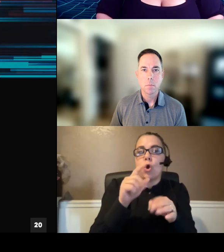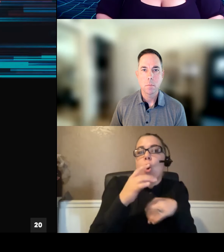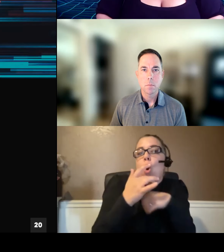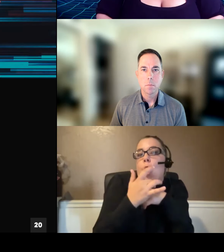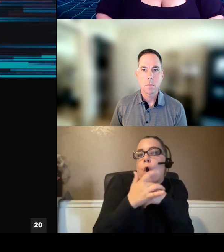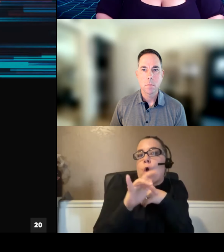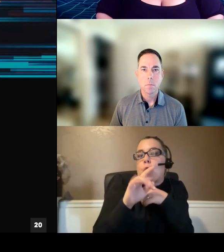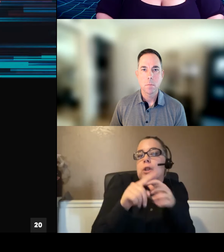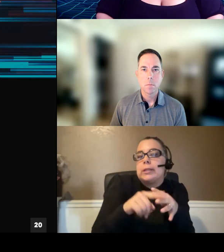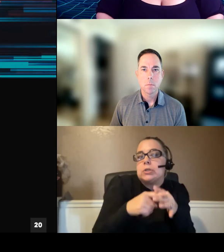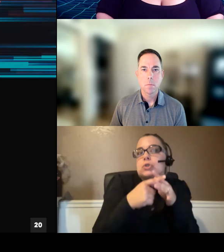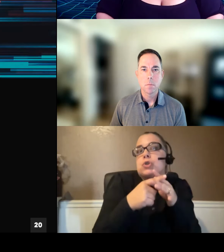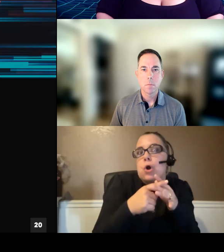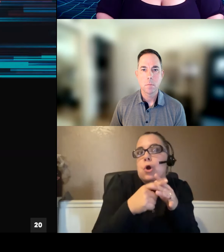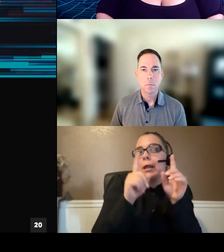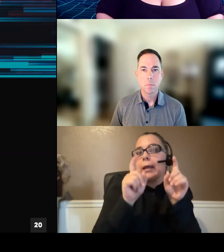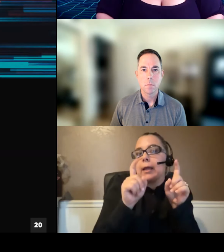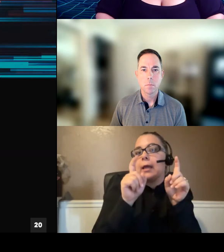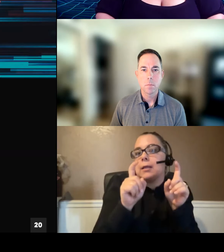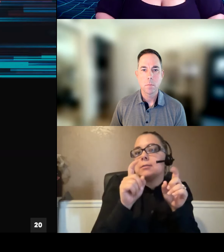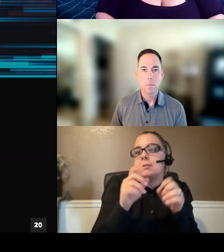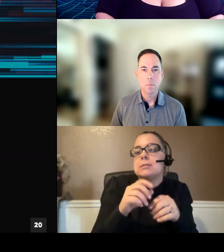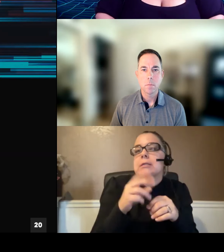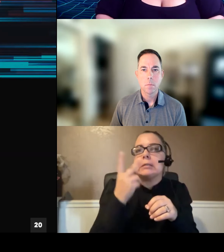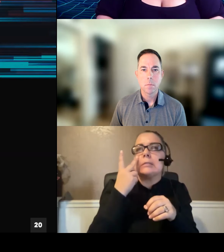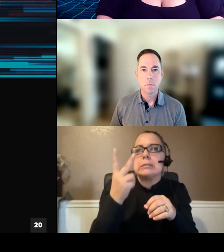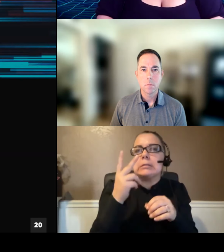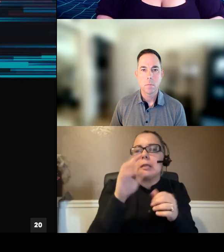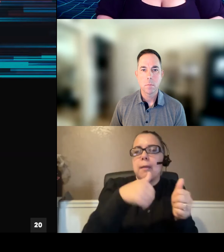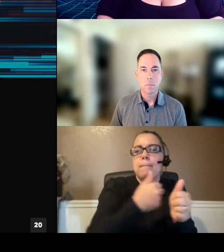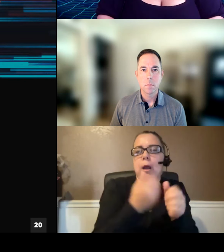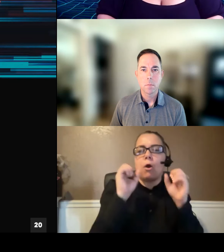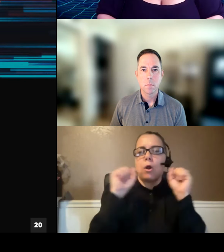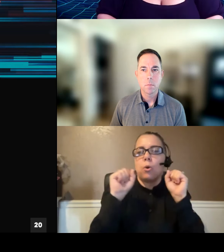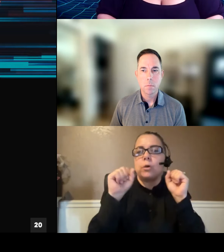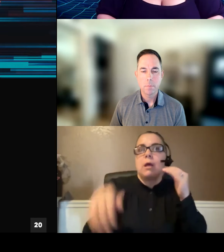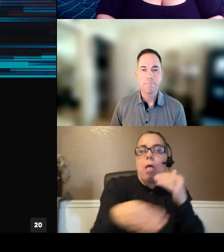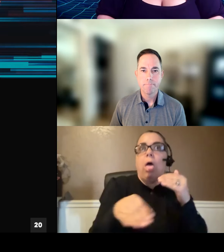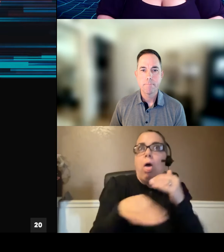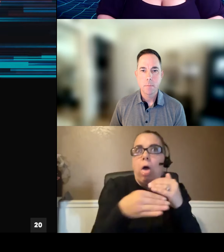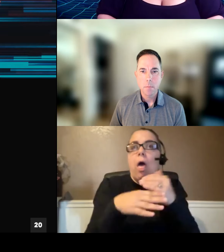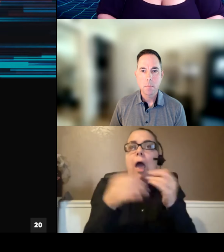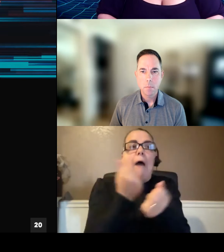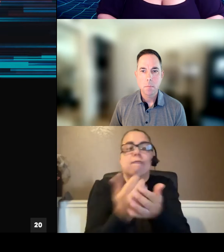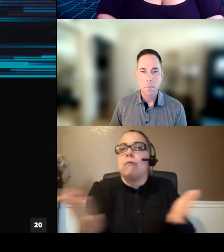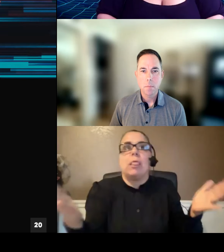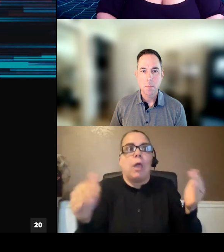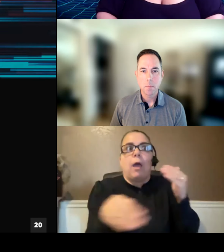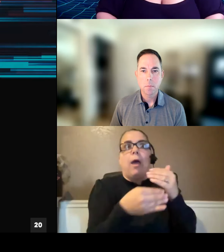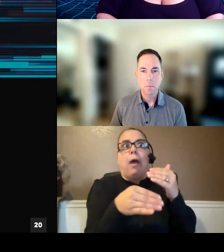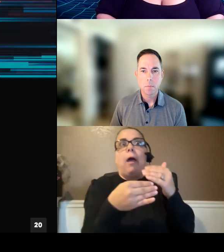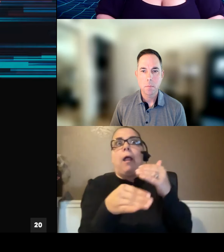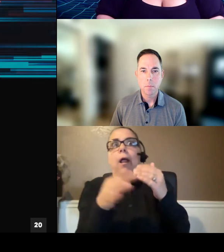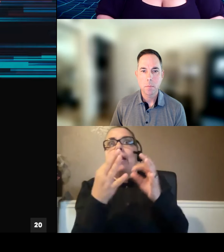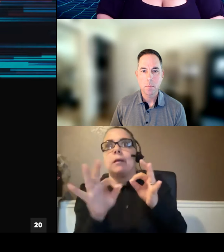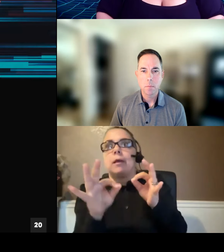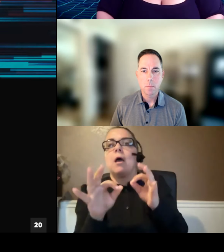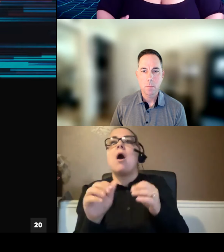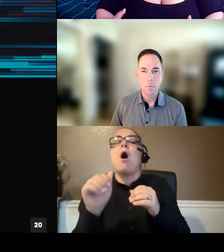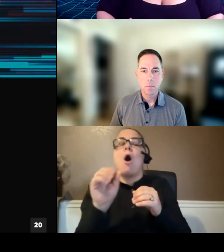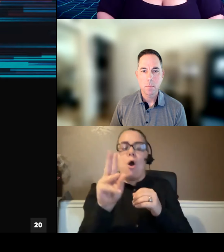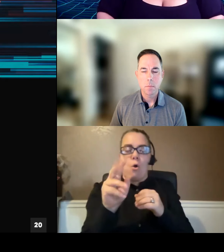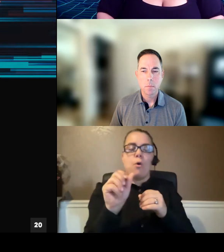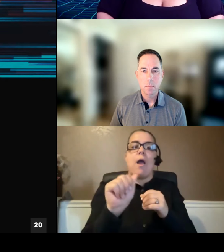think it will be more of everything is generated. Like, okay the AI will solve - it hears a noise